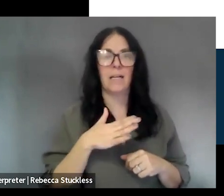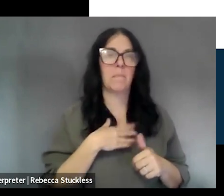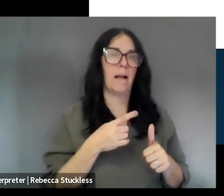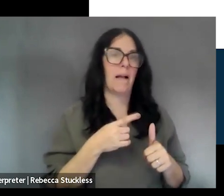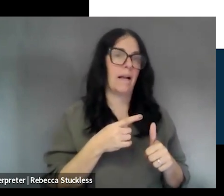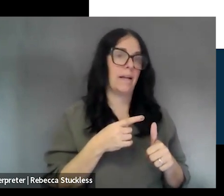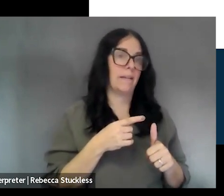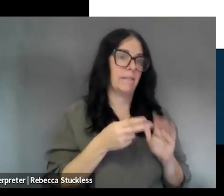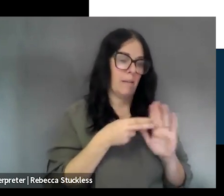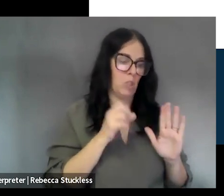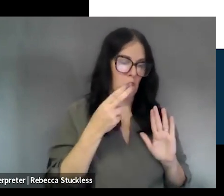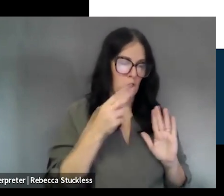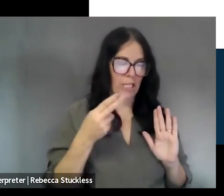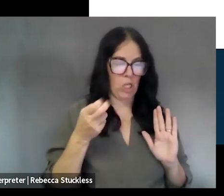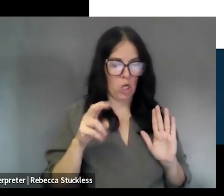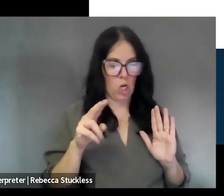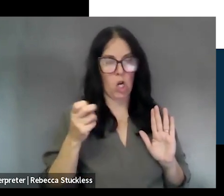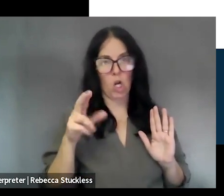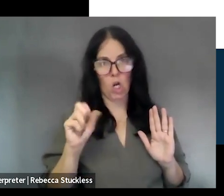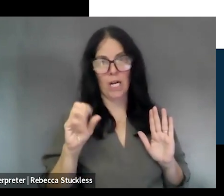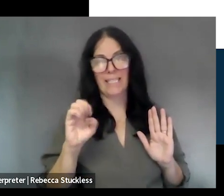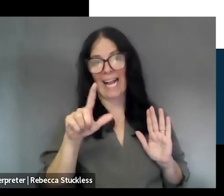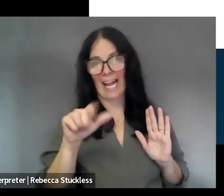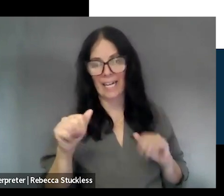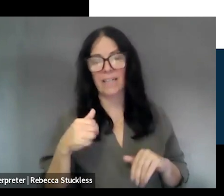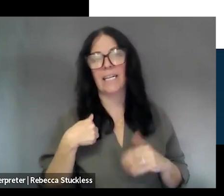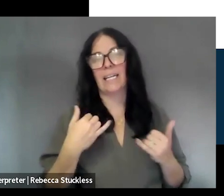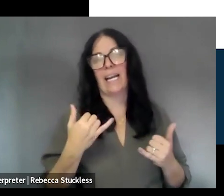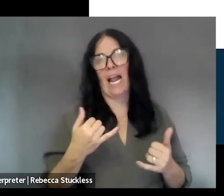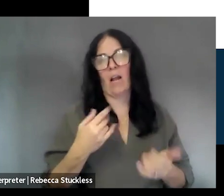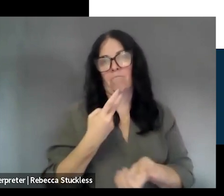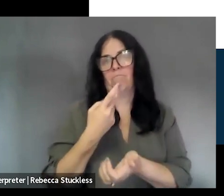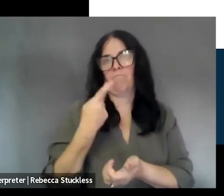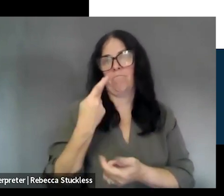currently a Mellon post-doctoral research fellow in Disability Justice at the George Washington